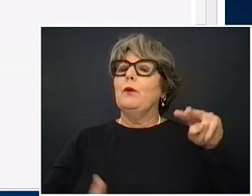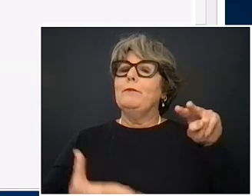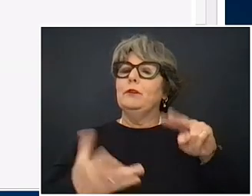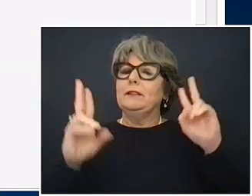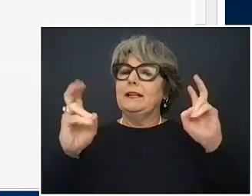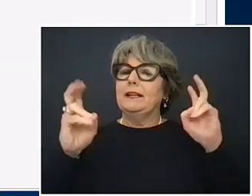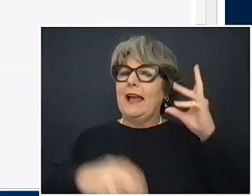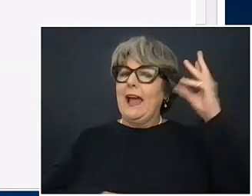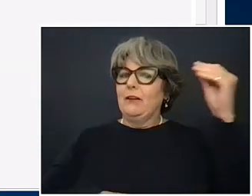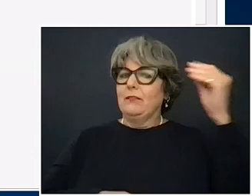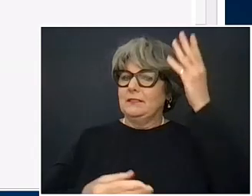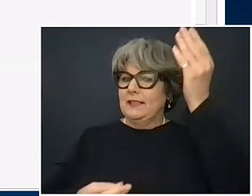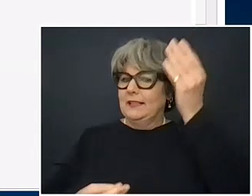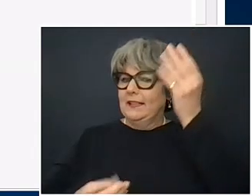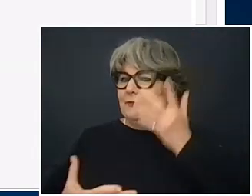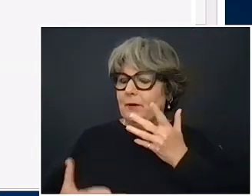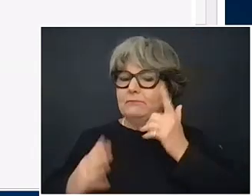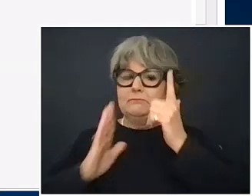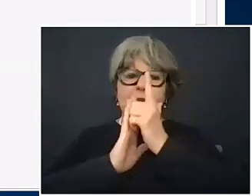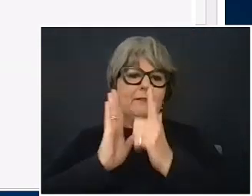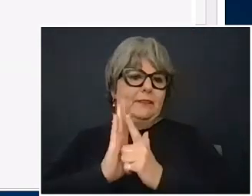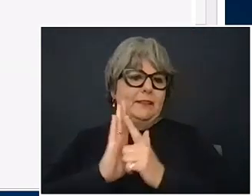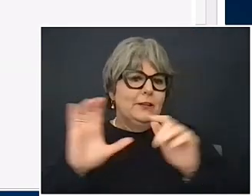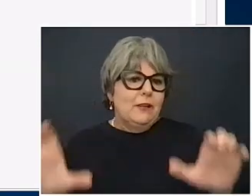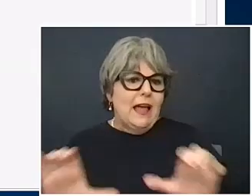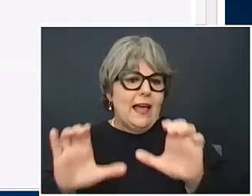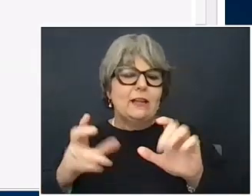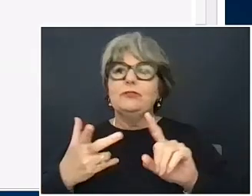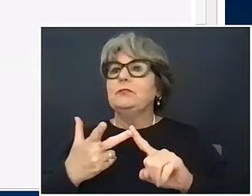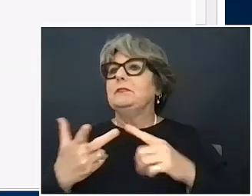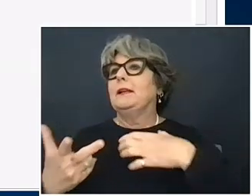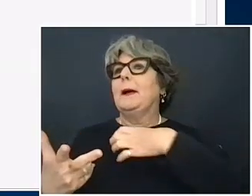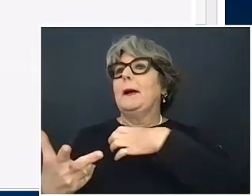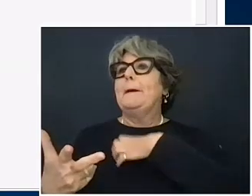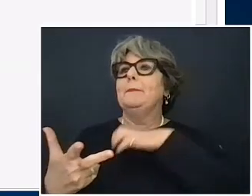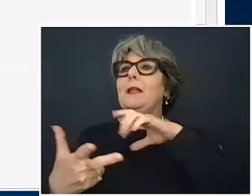legal actions, complaints in those things. And like you just said, Jamie, we